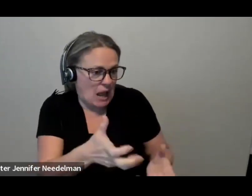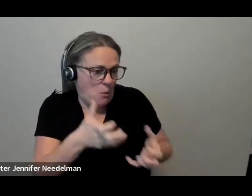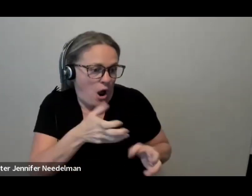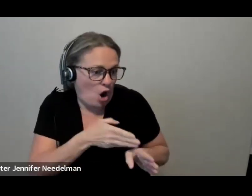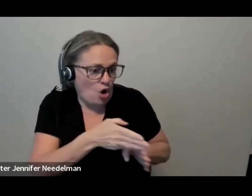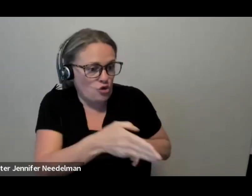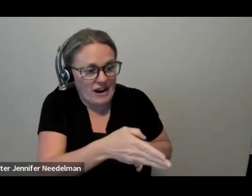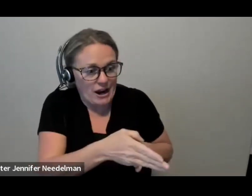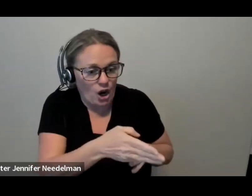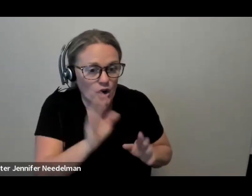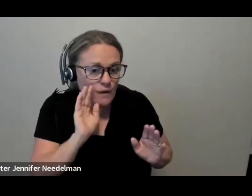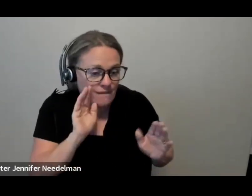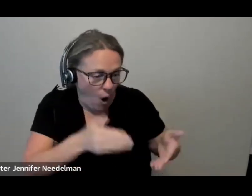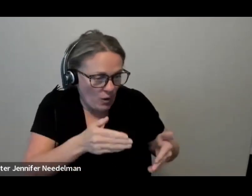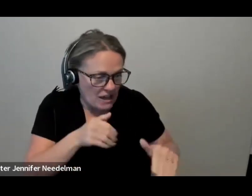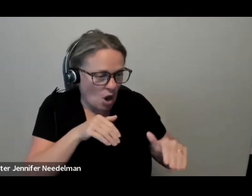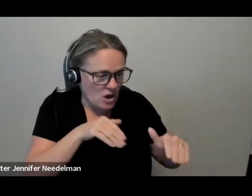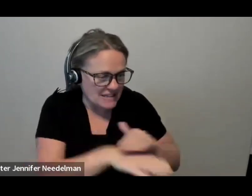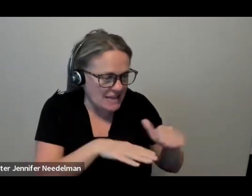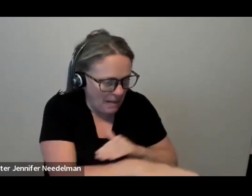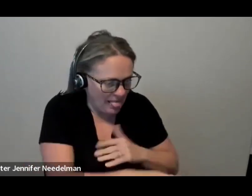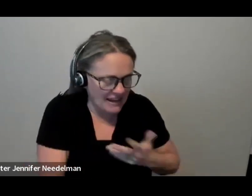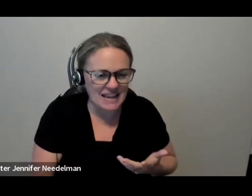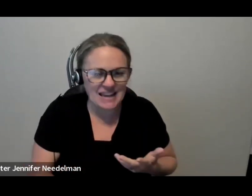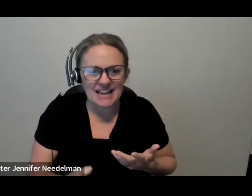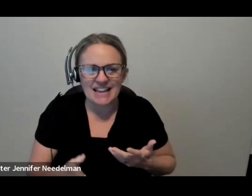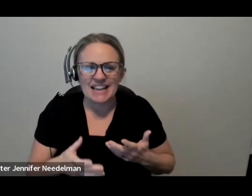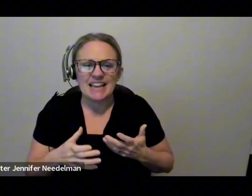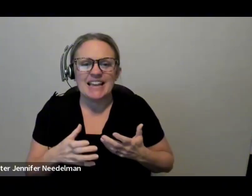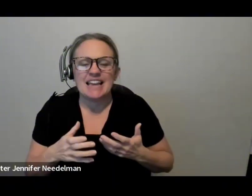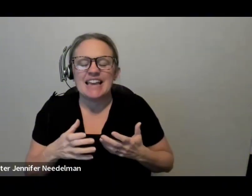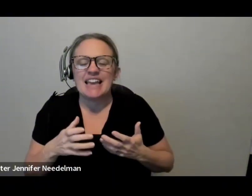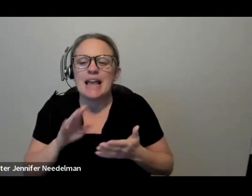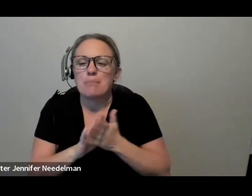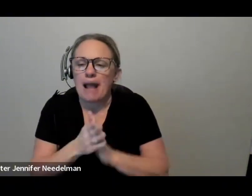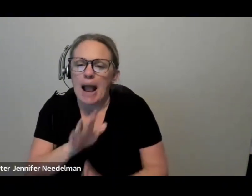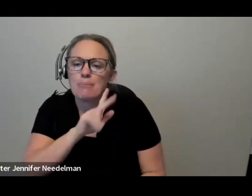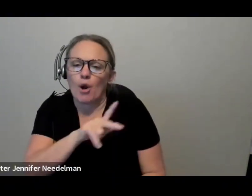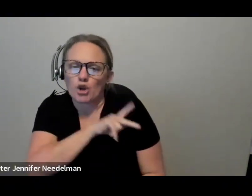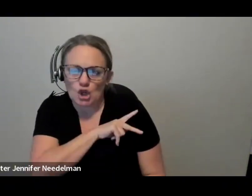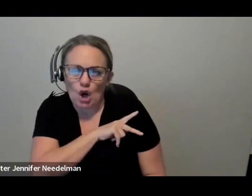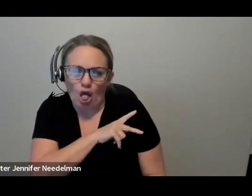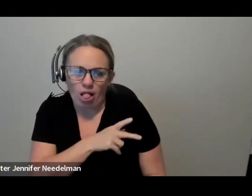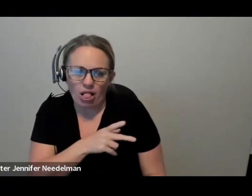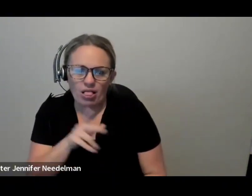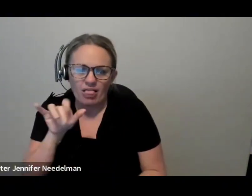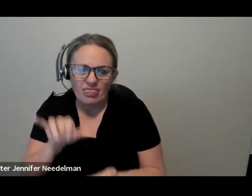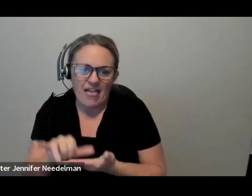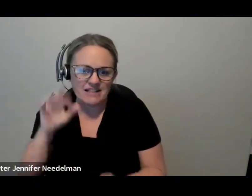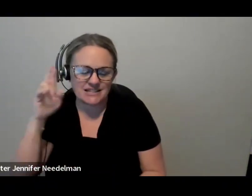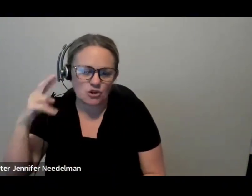They kind of like came to the, because it was deeply personal to them or because like Nandita mentioned earlier,